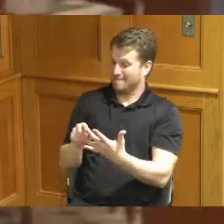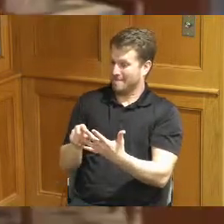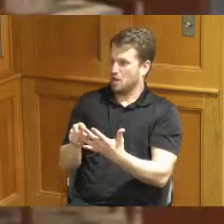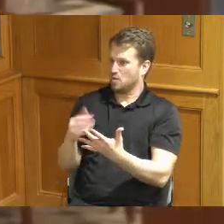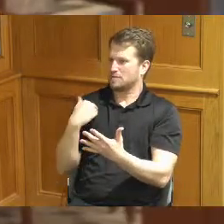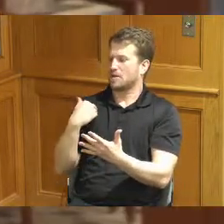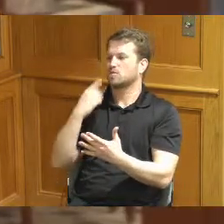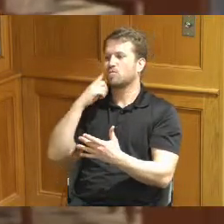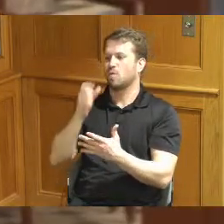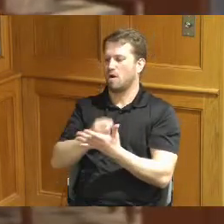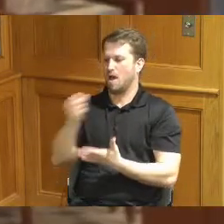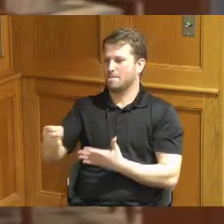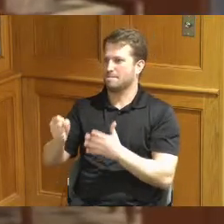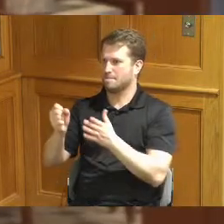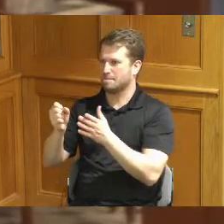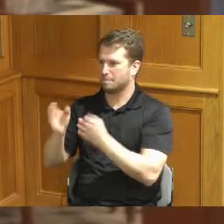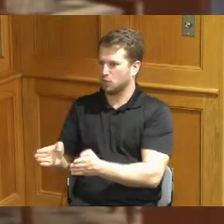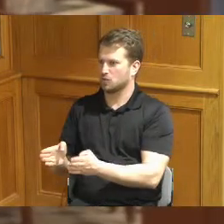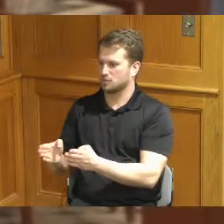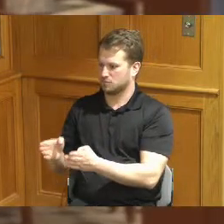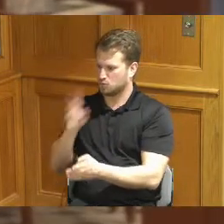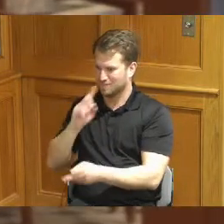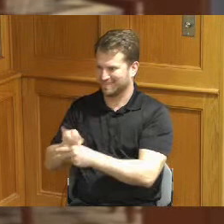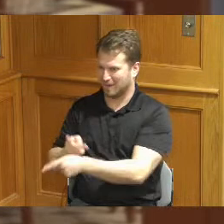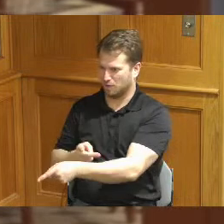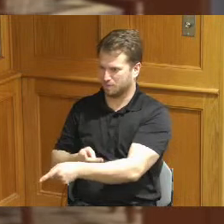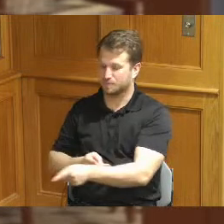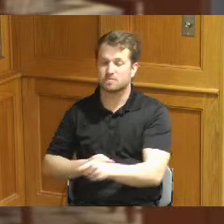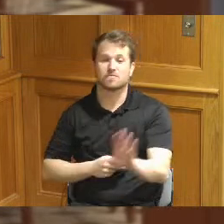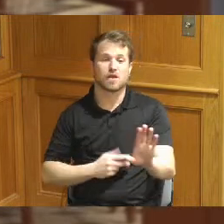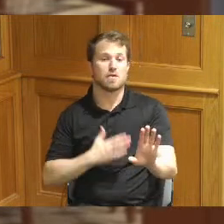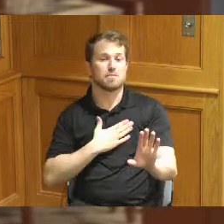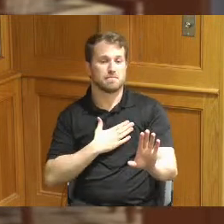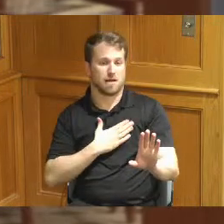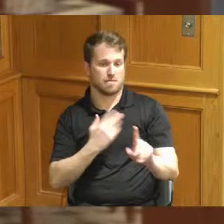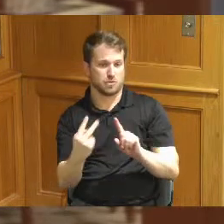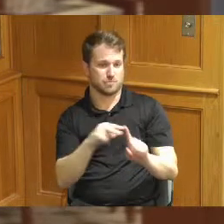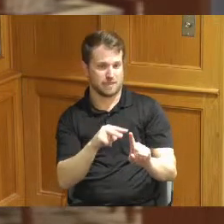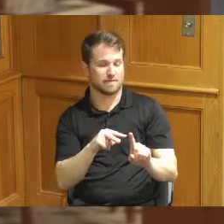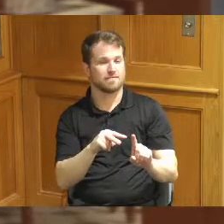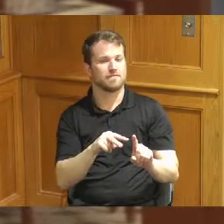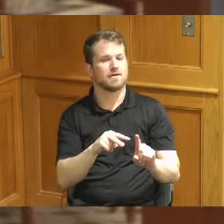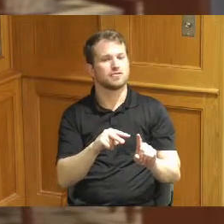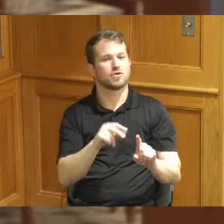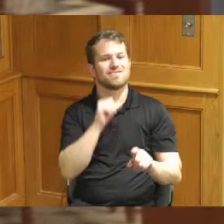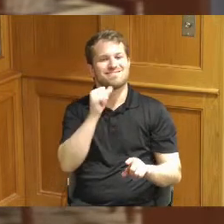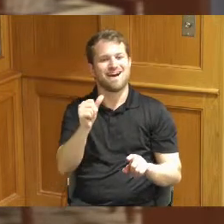the problem from my perspective you don't have an outreach program for non-homeless panhandlers